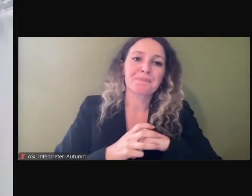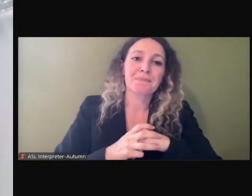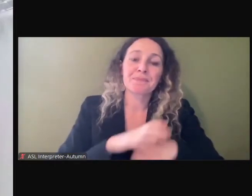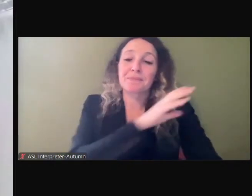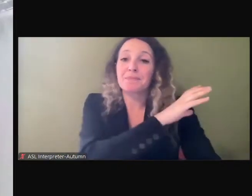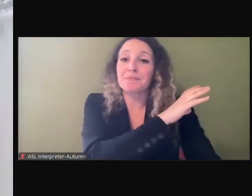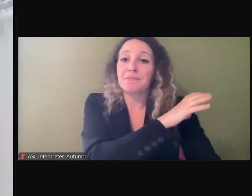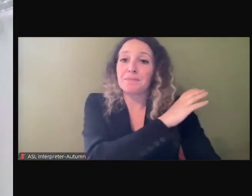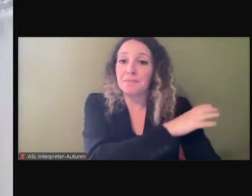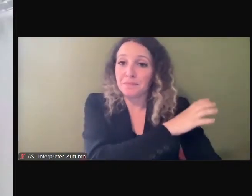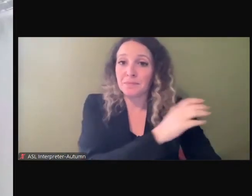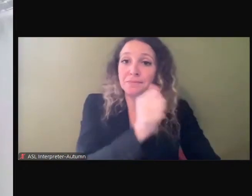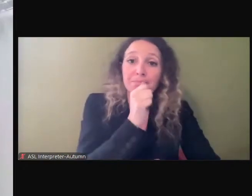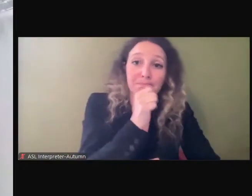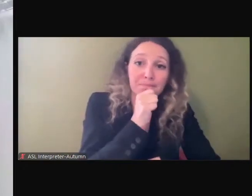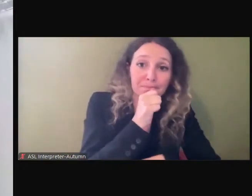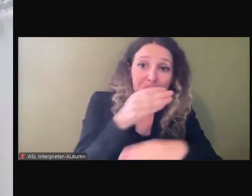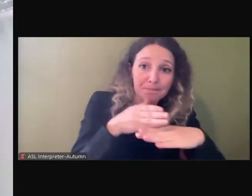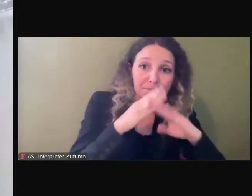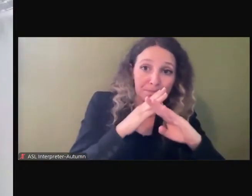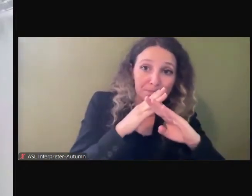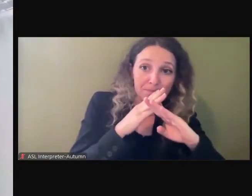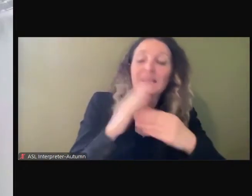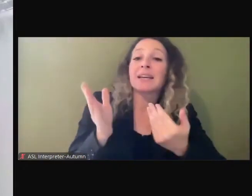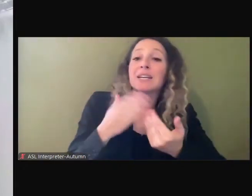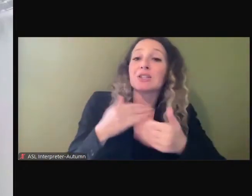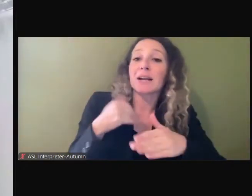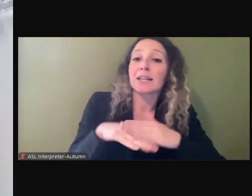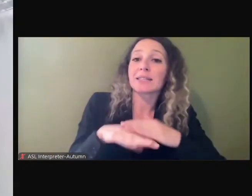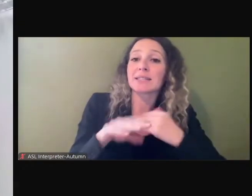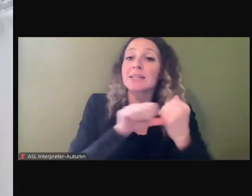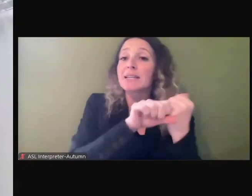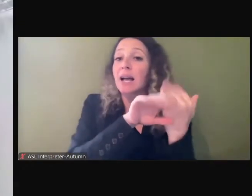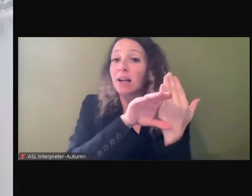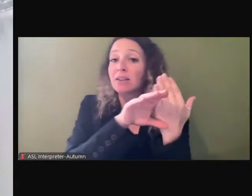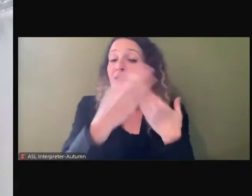clinician privacy protections and other measures that facilitate easier access to telehealth